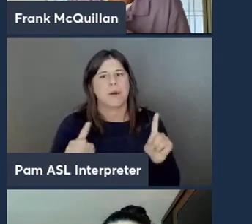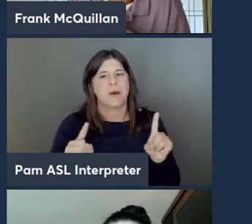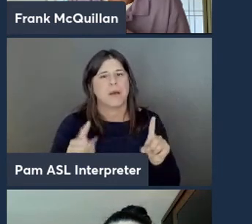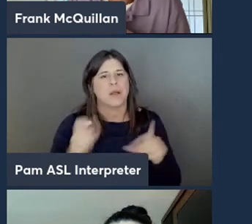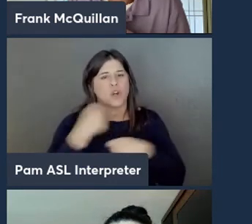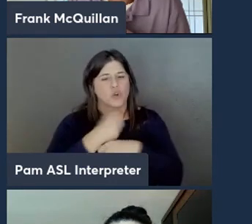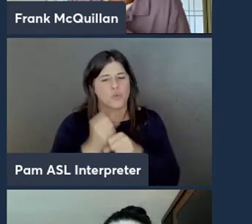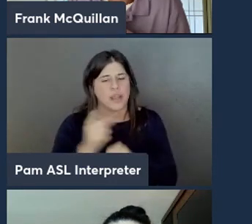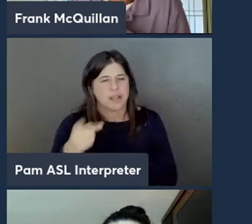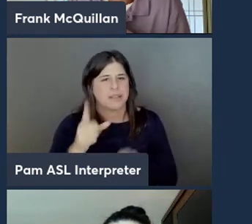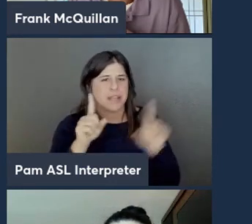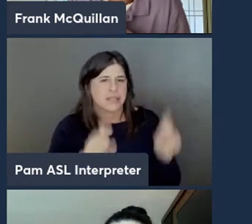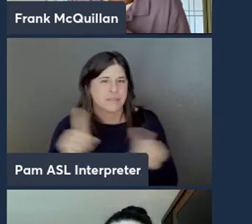right now, okay got it.